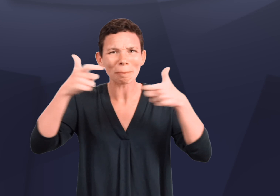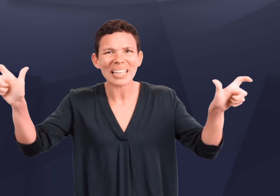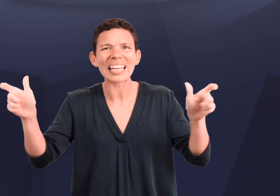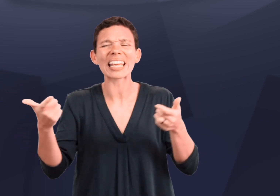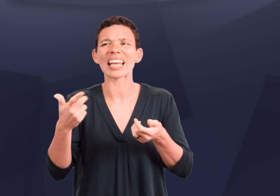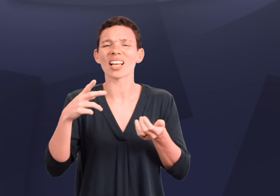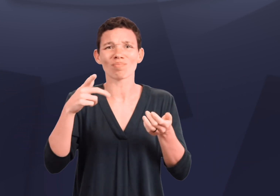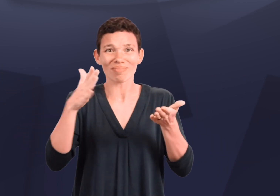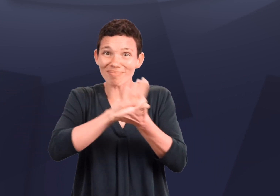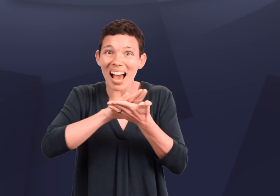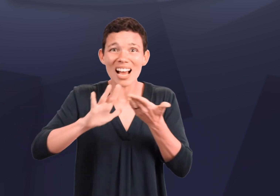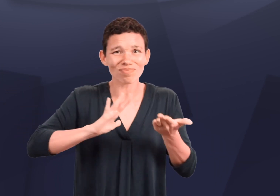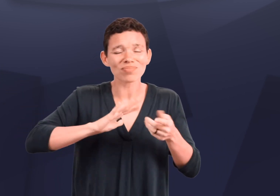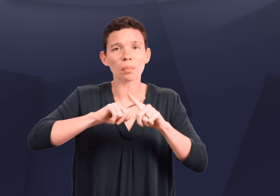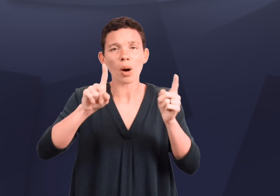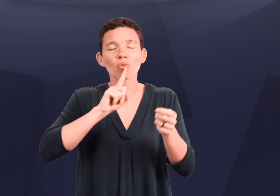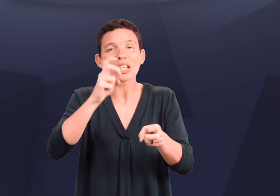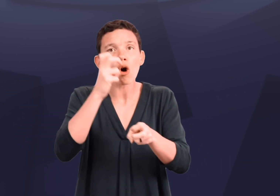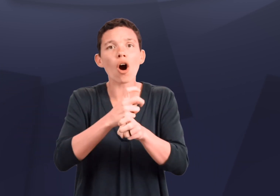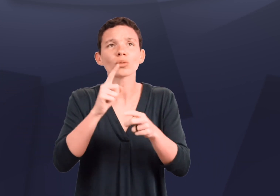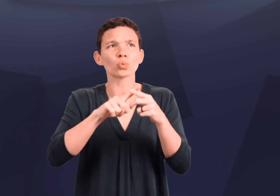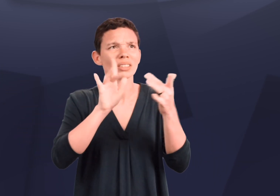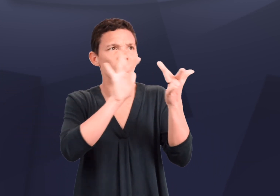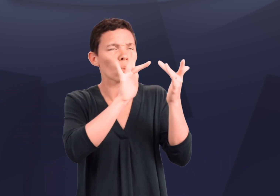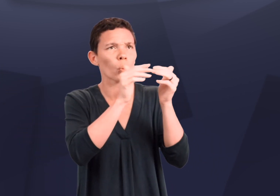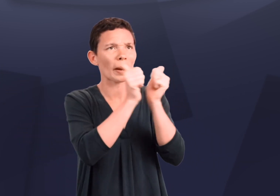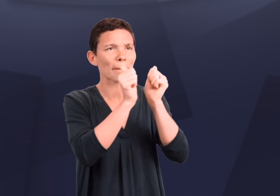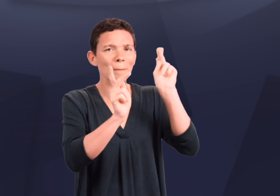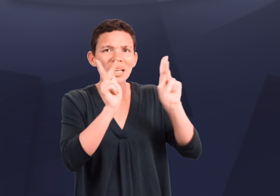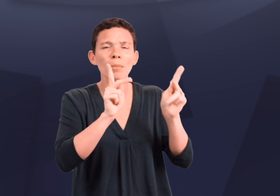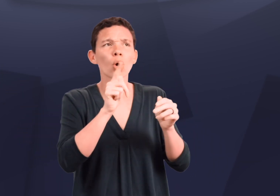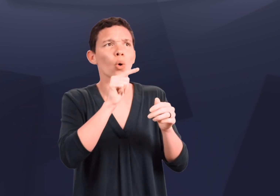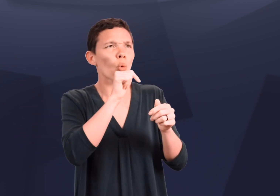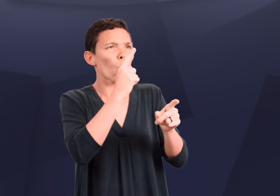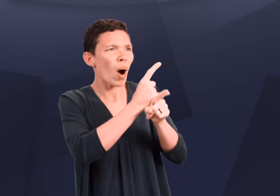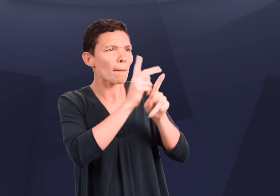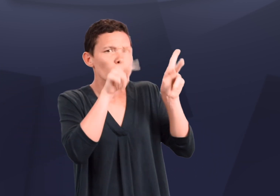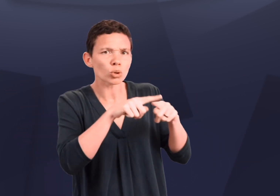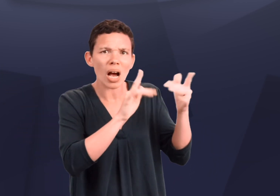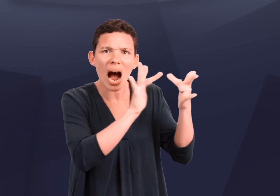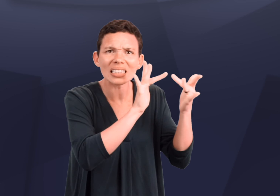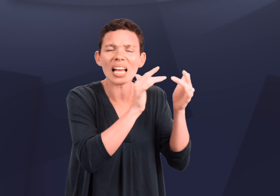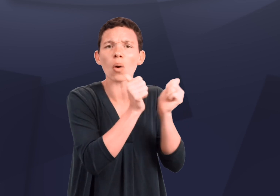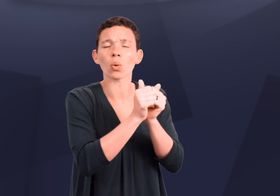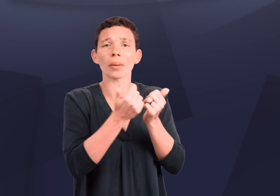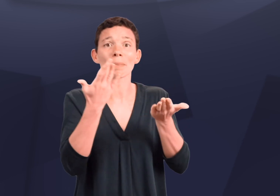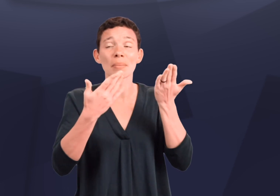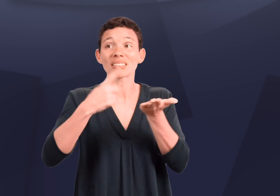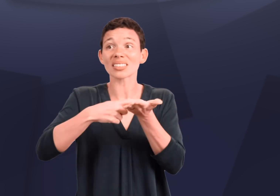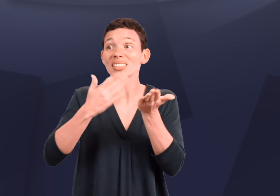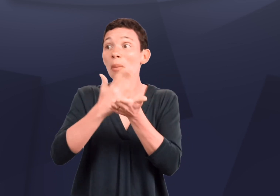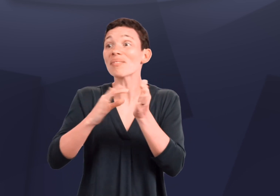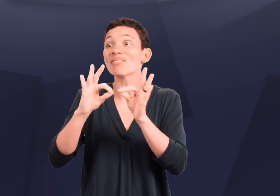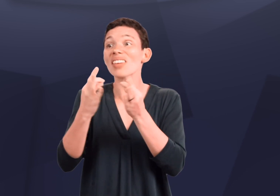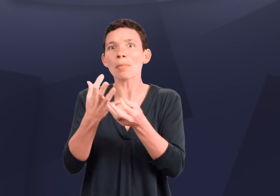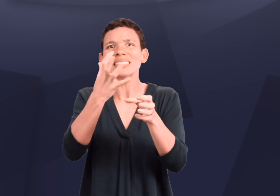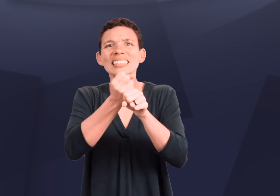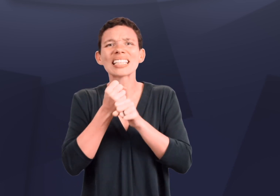Too many people contact the family, and they often feel confused about who the main contact person is.